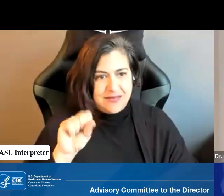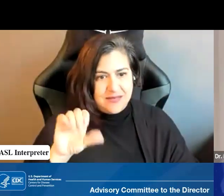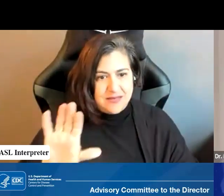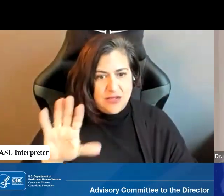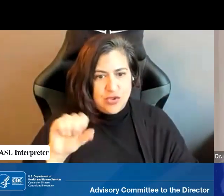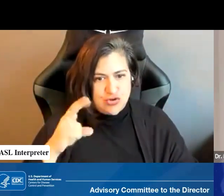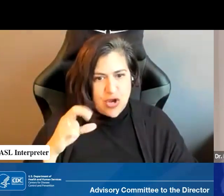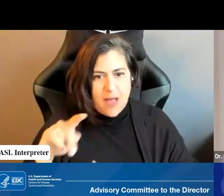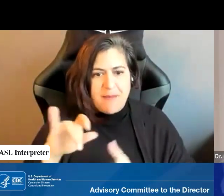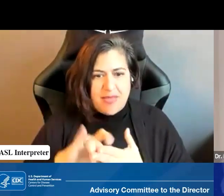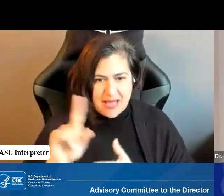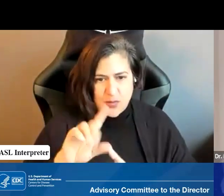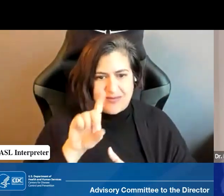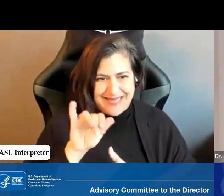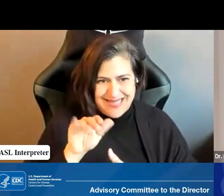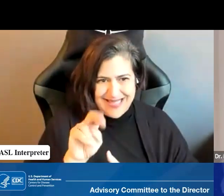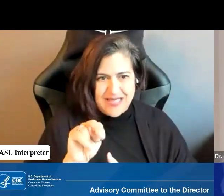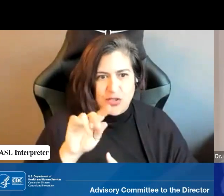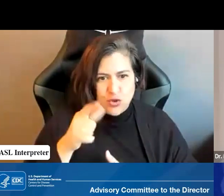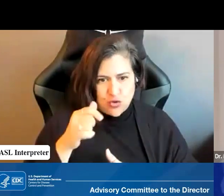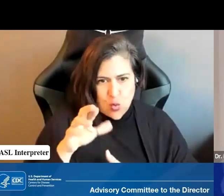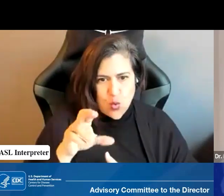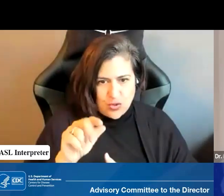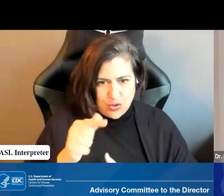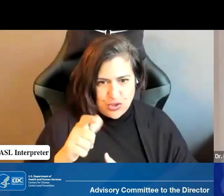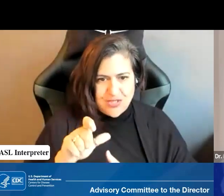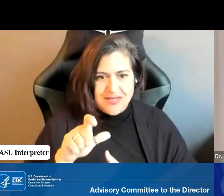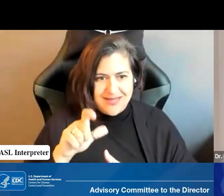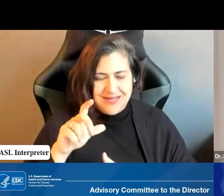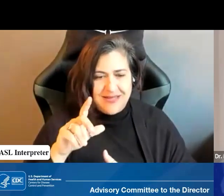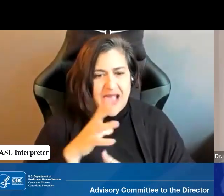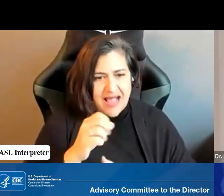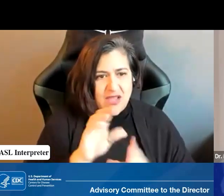And we work very closely with the Office of Science, and then we have,